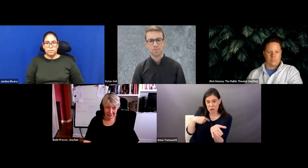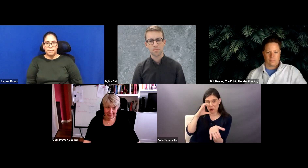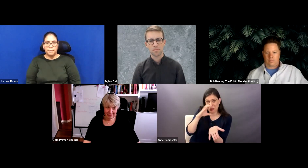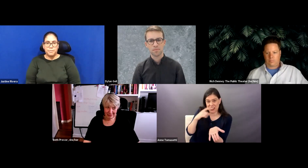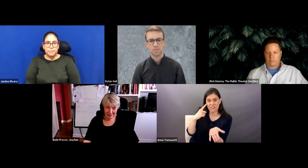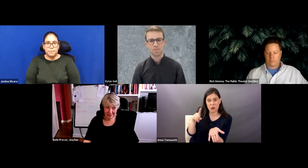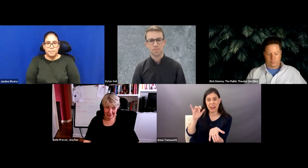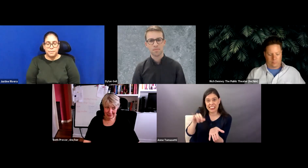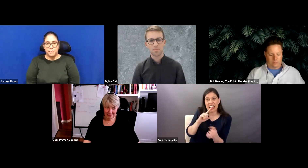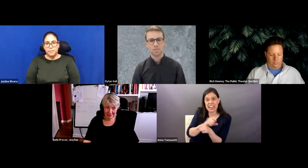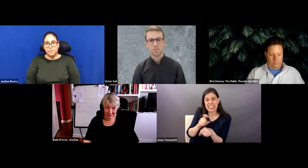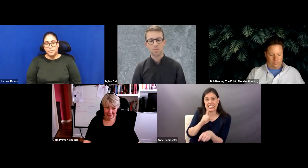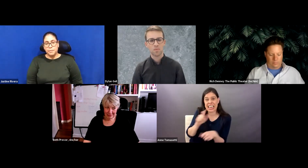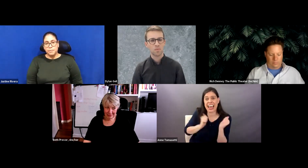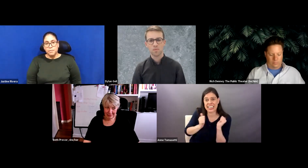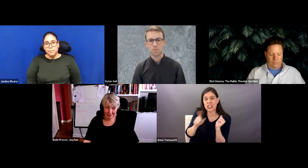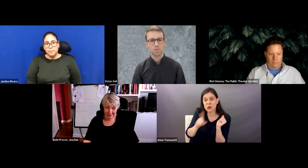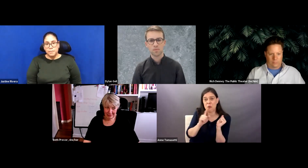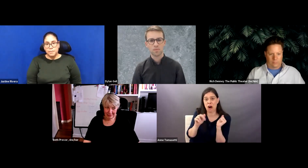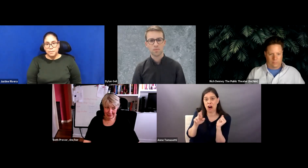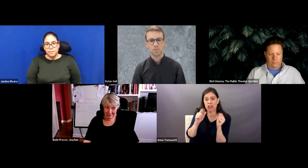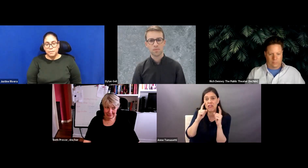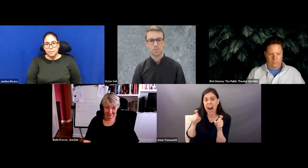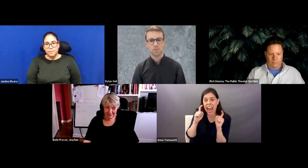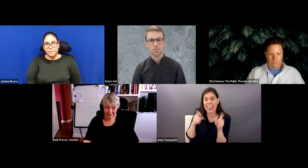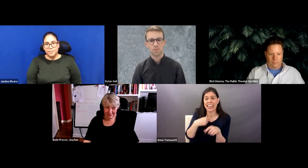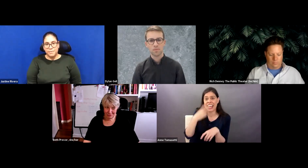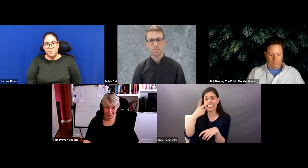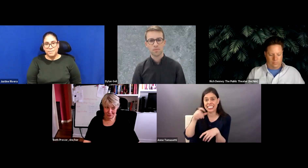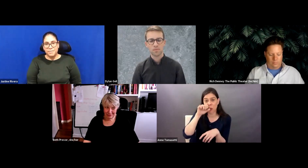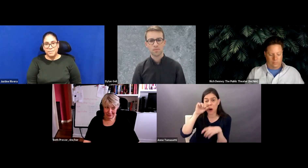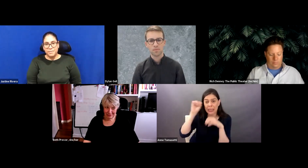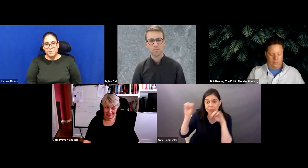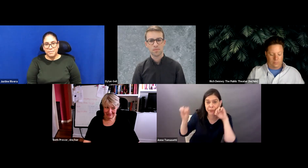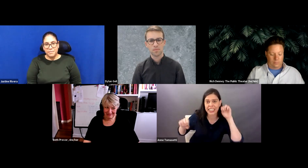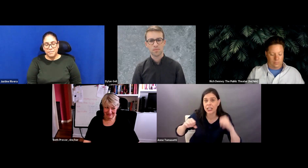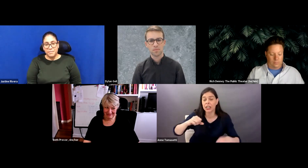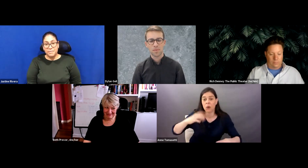he sent me, I said that that was maybe a little bit more of the